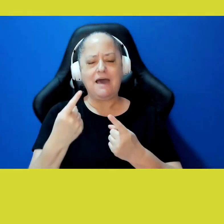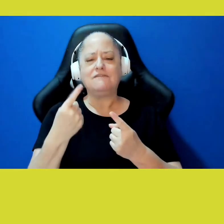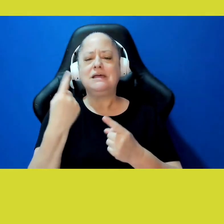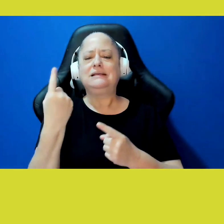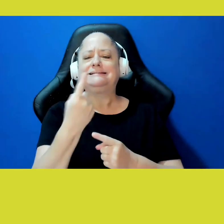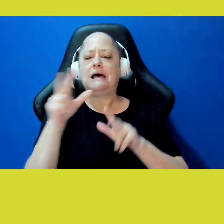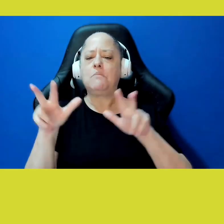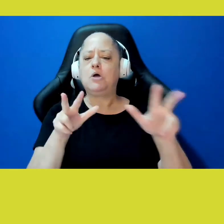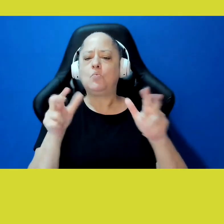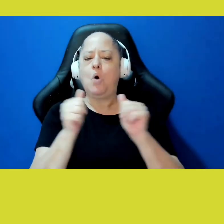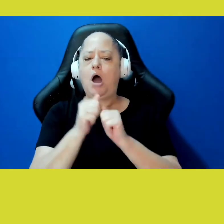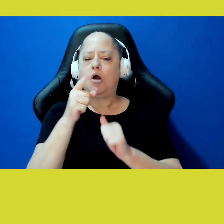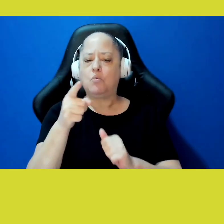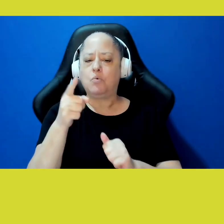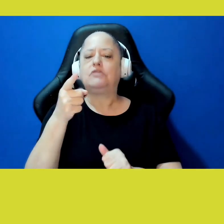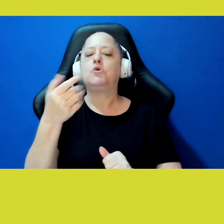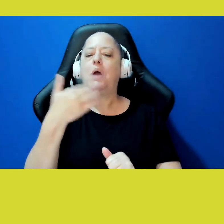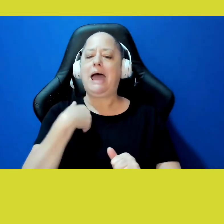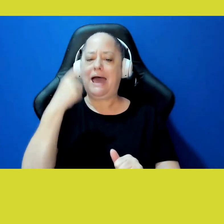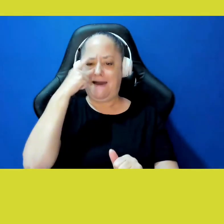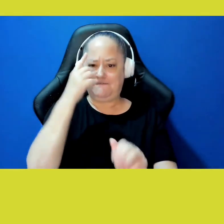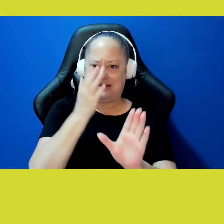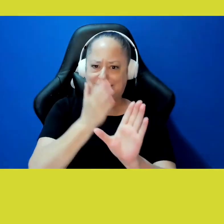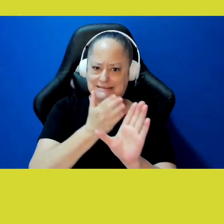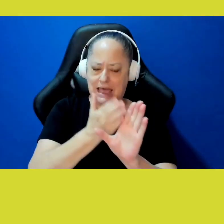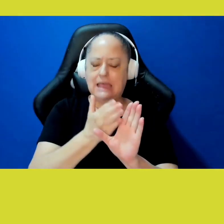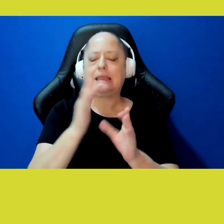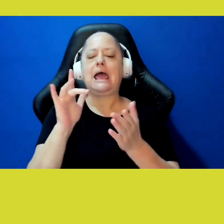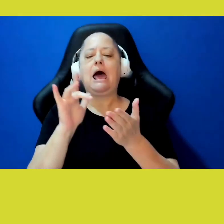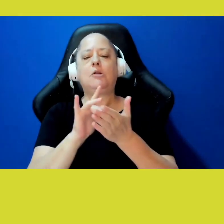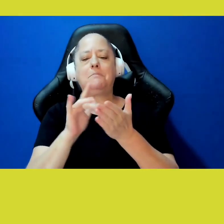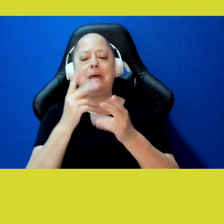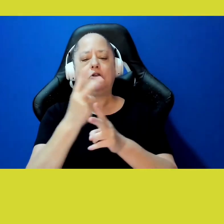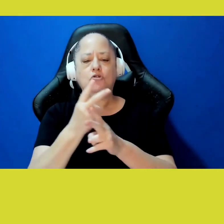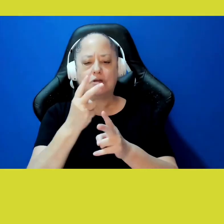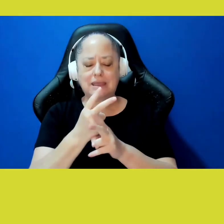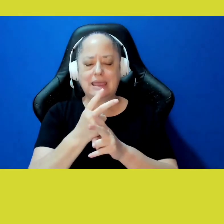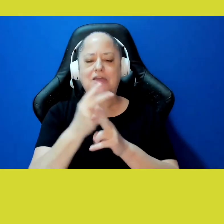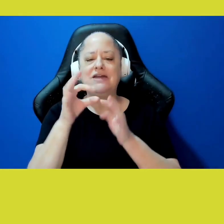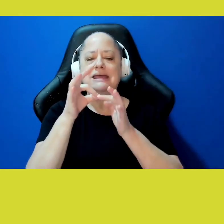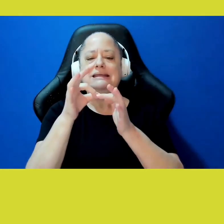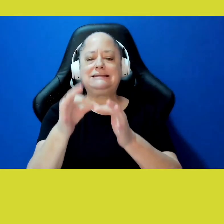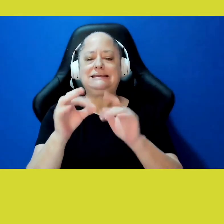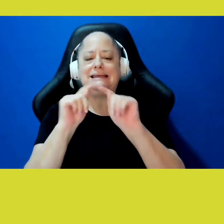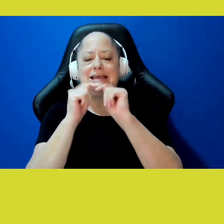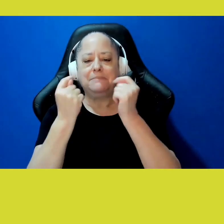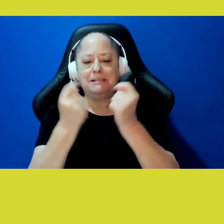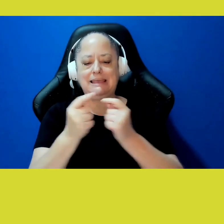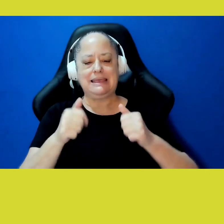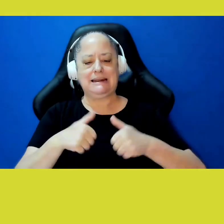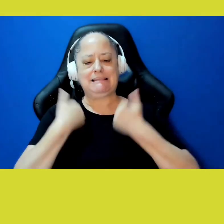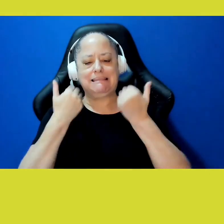a psychiatrist you do have medical care you do have a team lead you do have life skills case managers you do